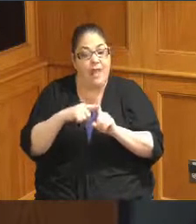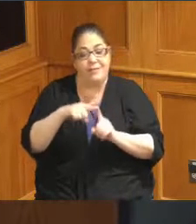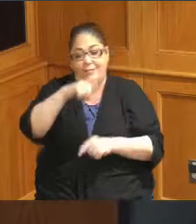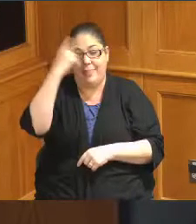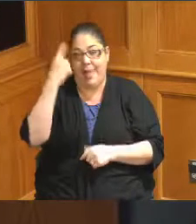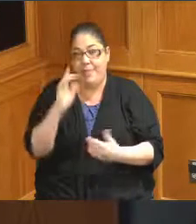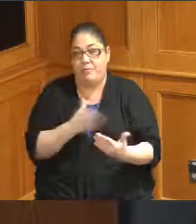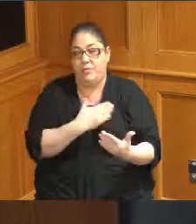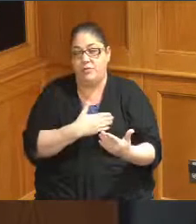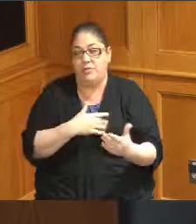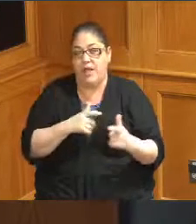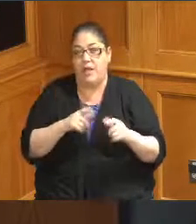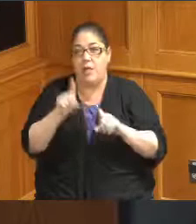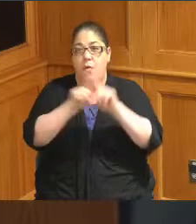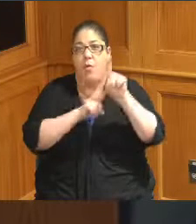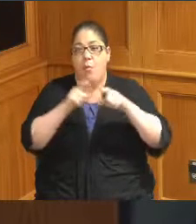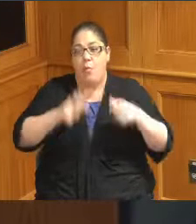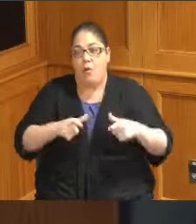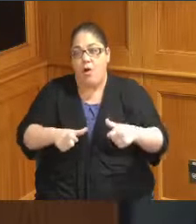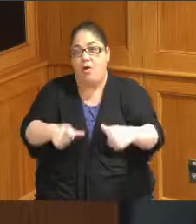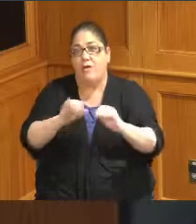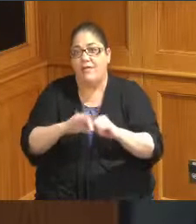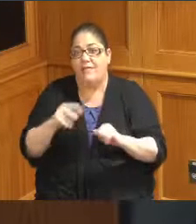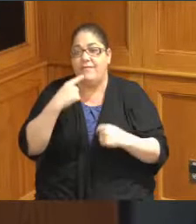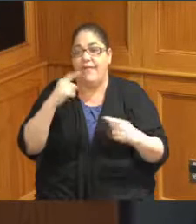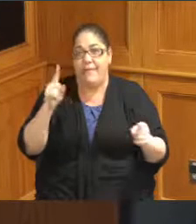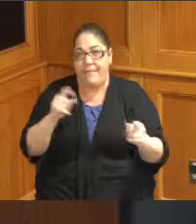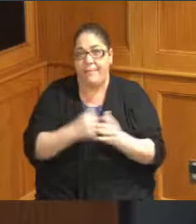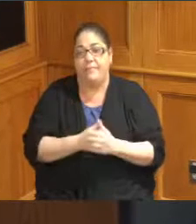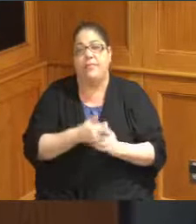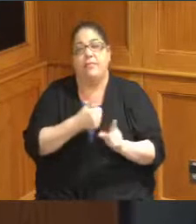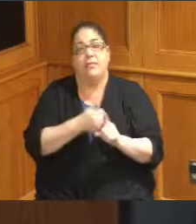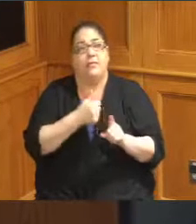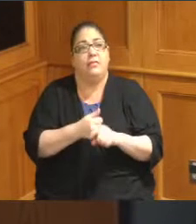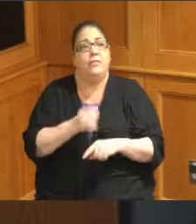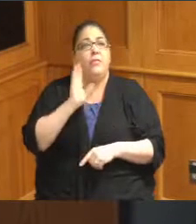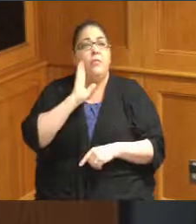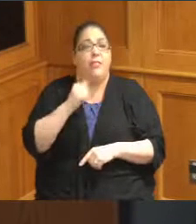Fame and all the activities that happened during that big Music Festival weekend and